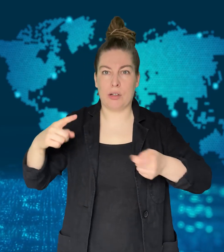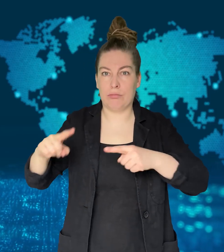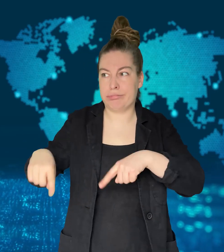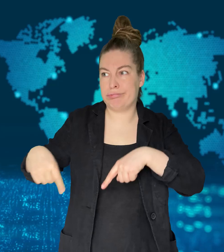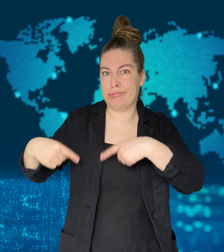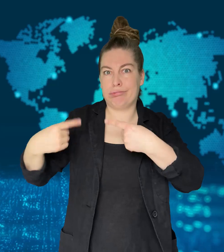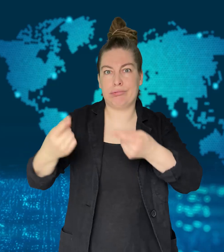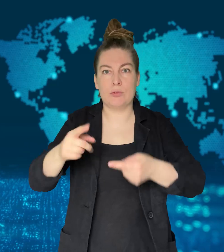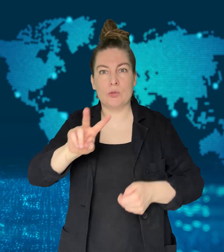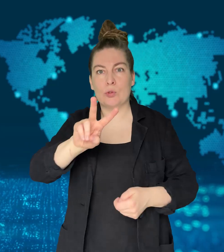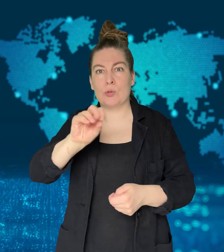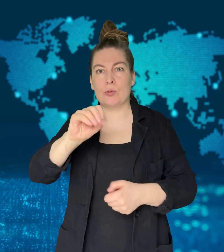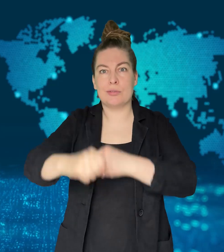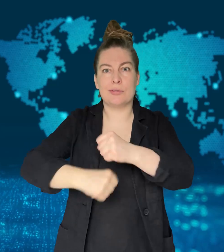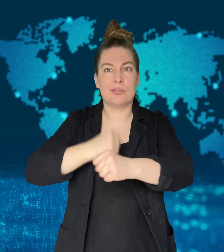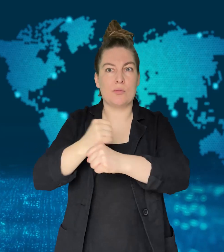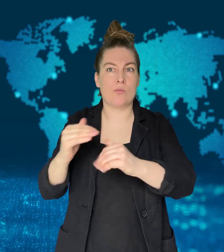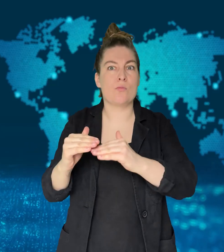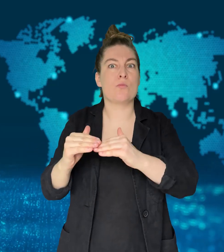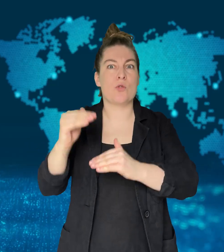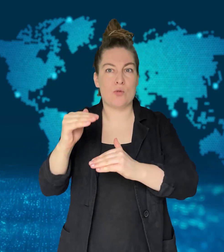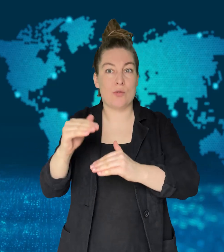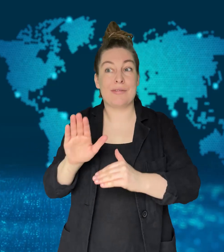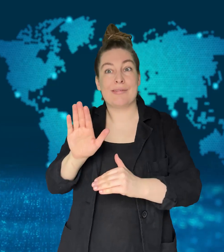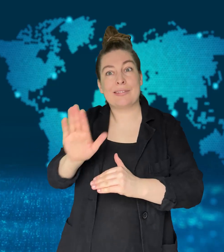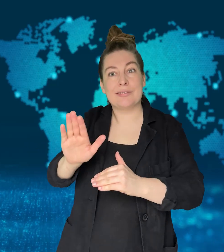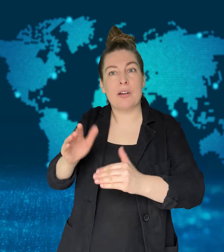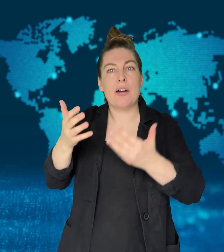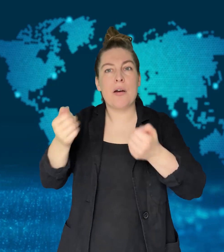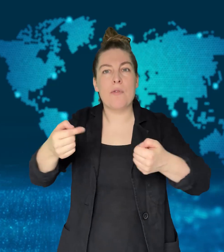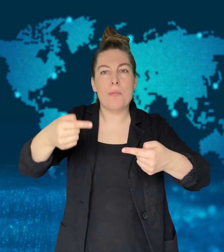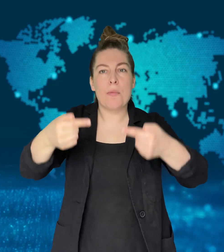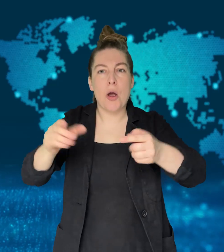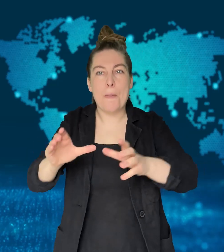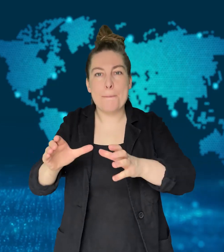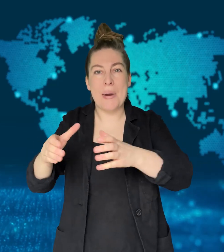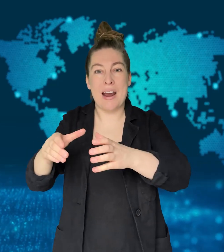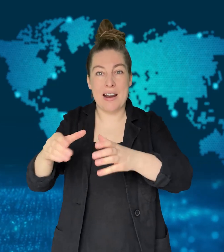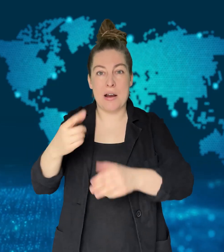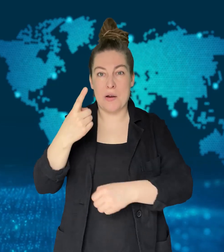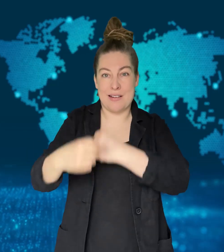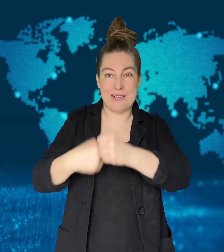His party has experienced losses